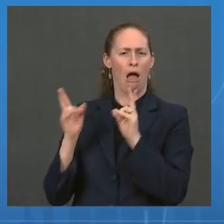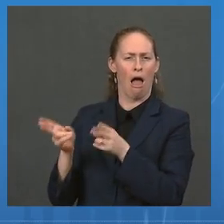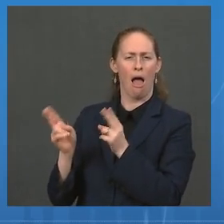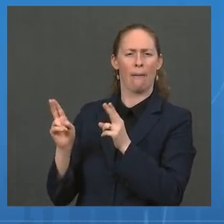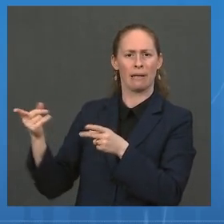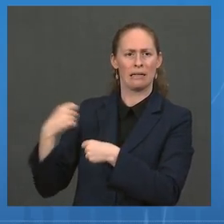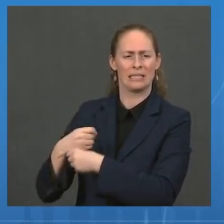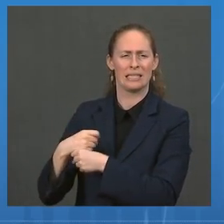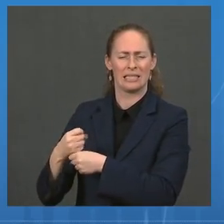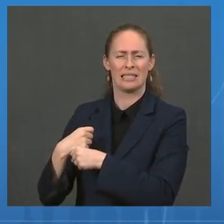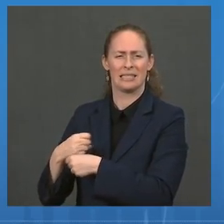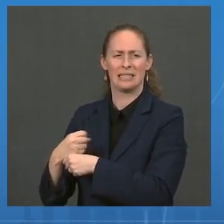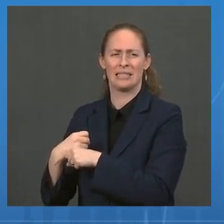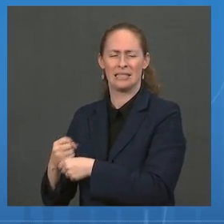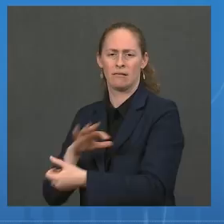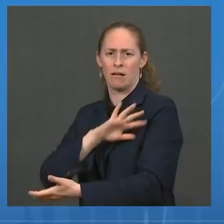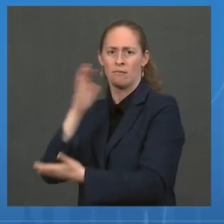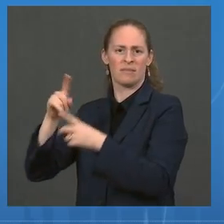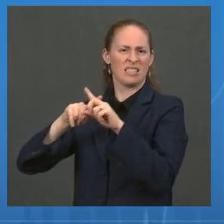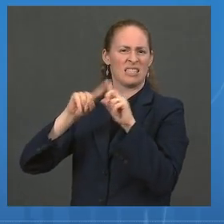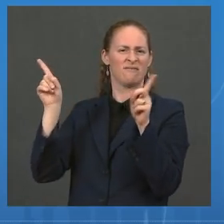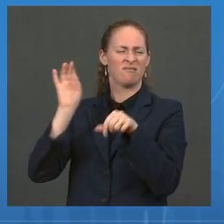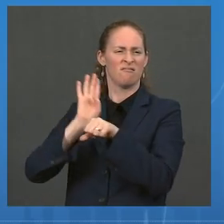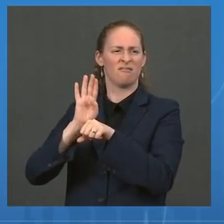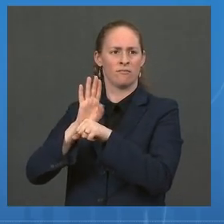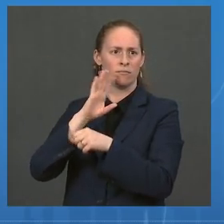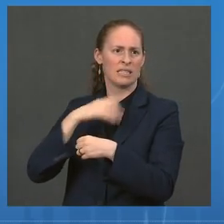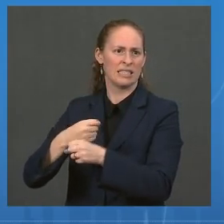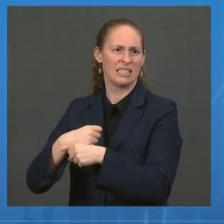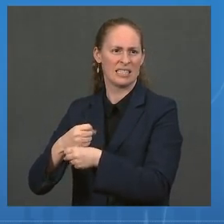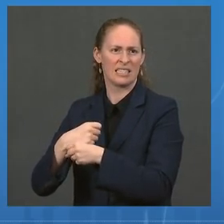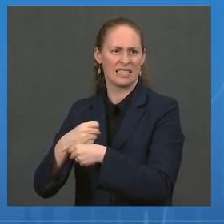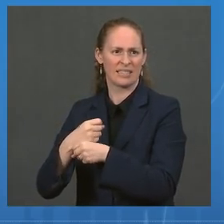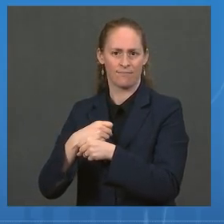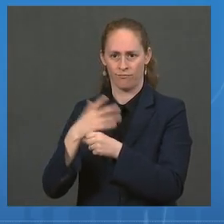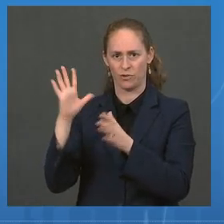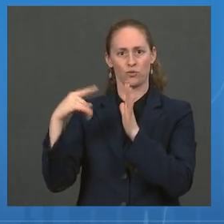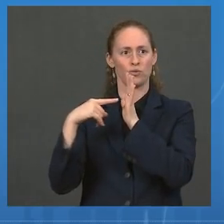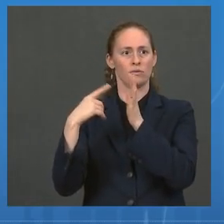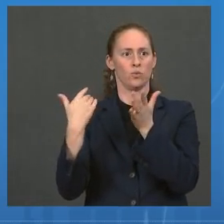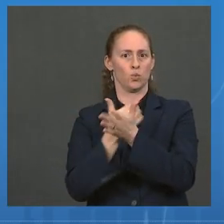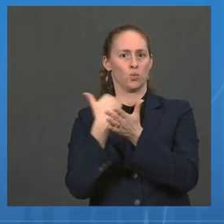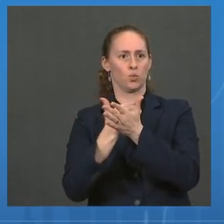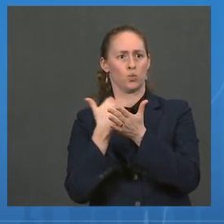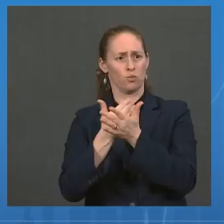including the product that just came to market this week. I think it's important to also emphasize